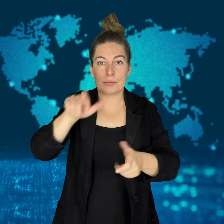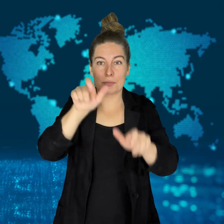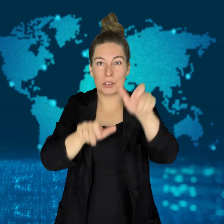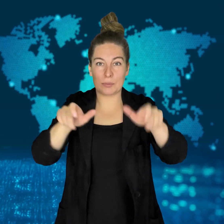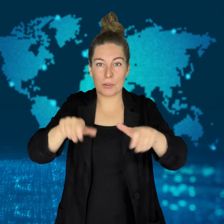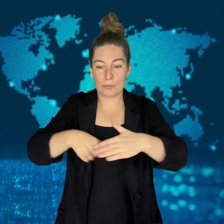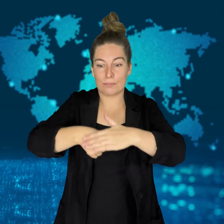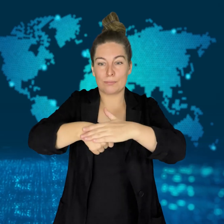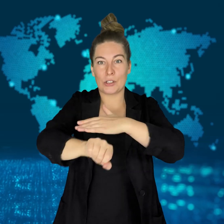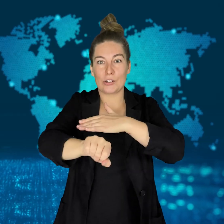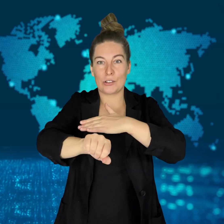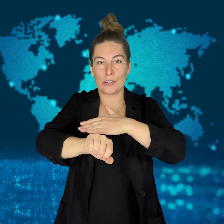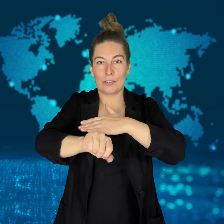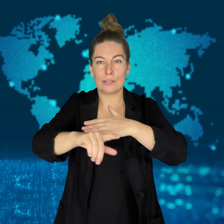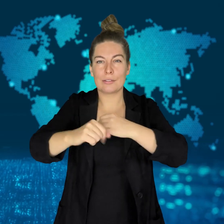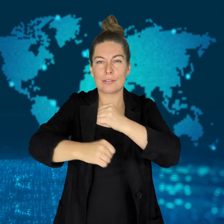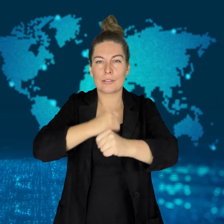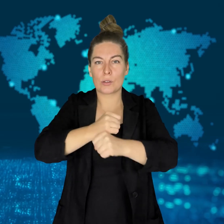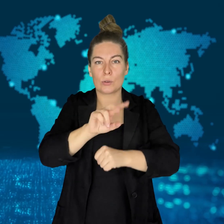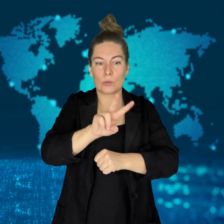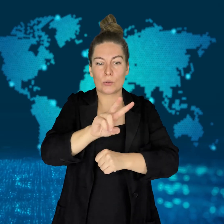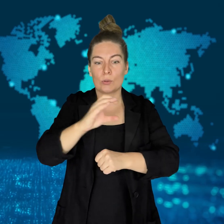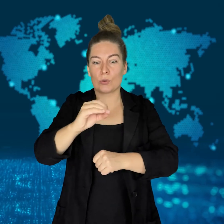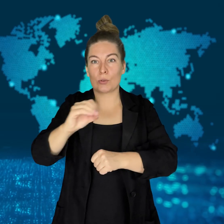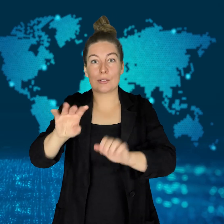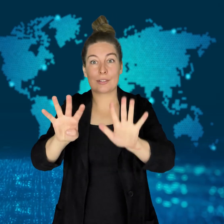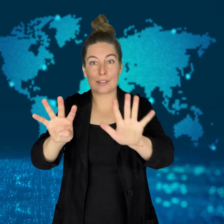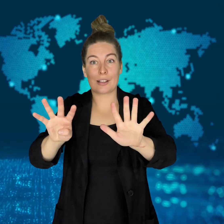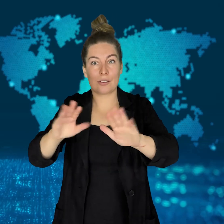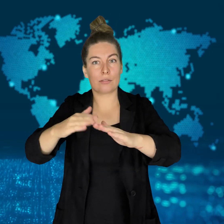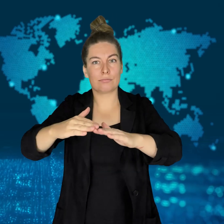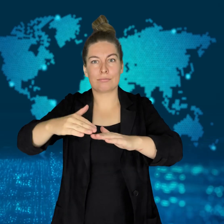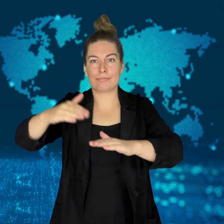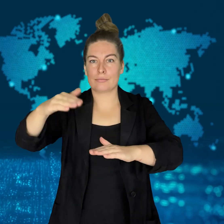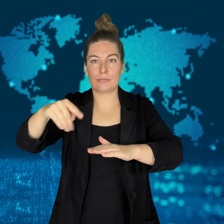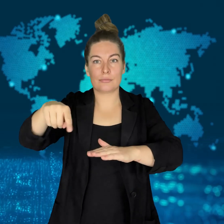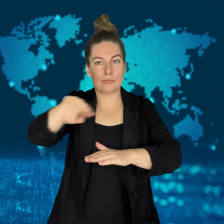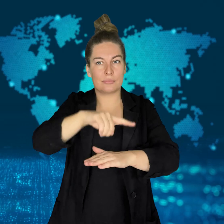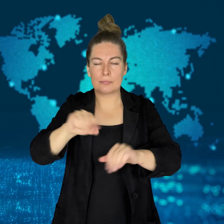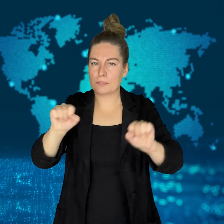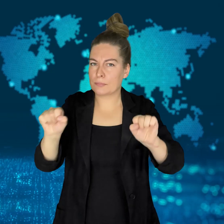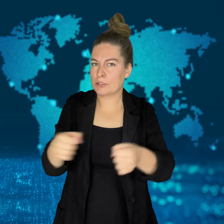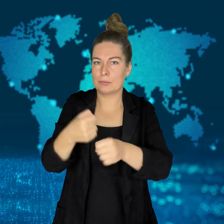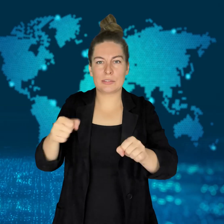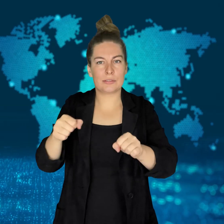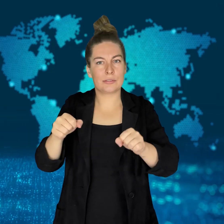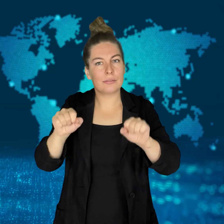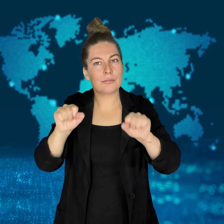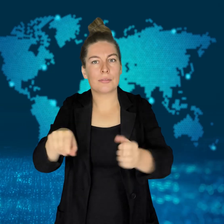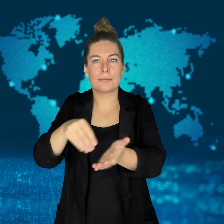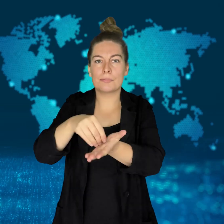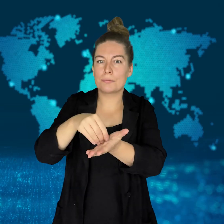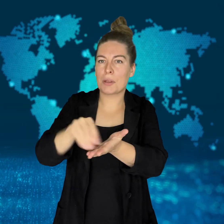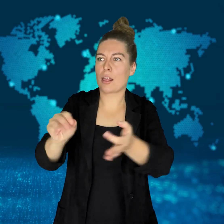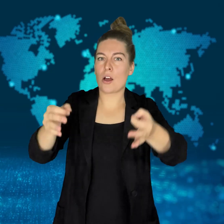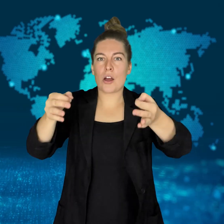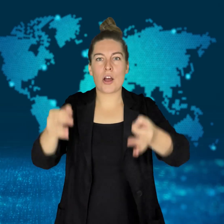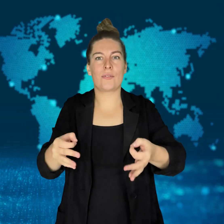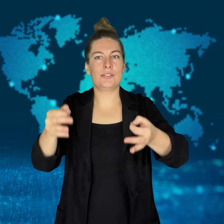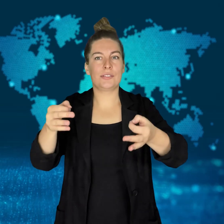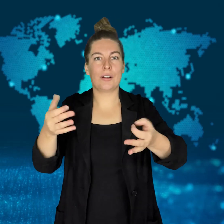The "Smokefree Environments and Regulated Products Act 1990,"